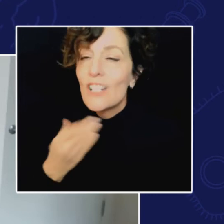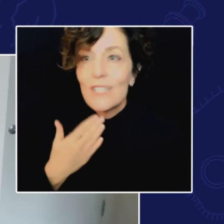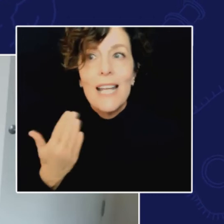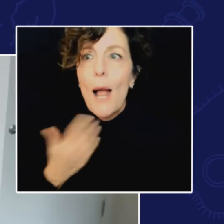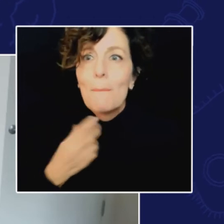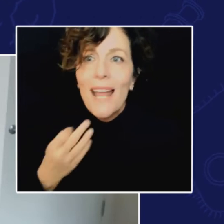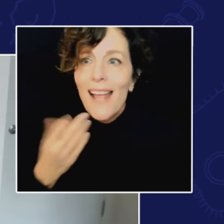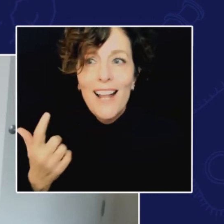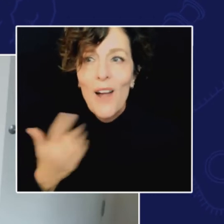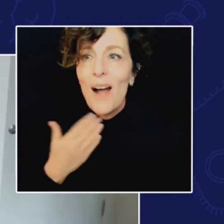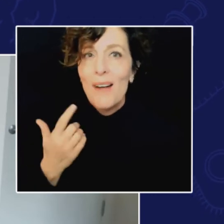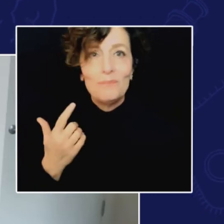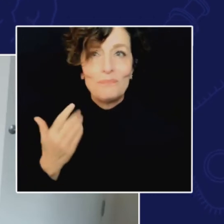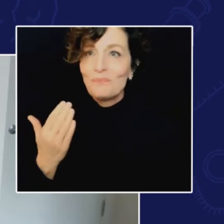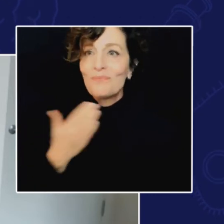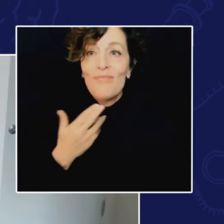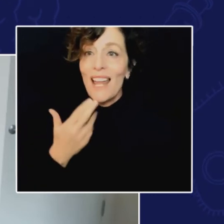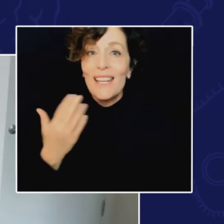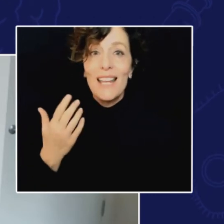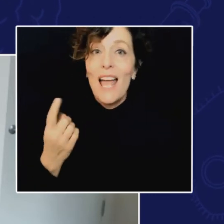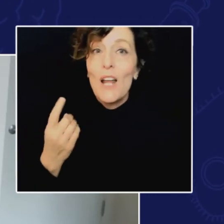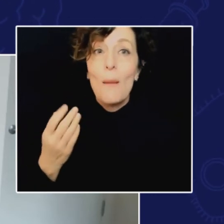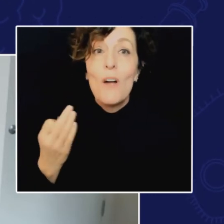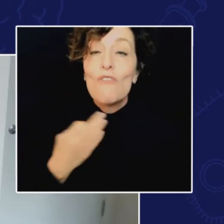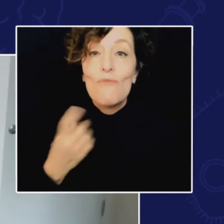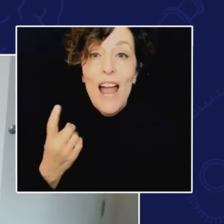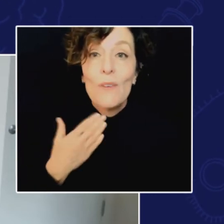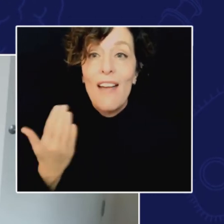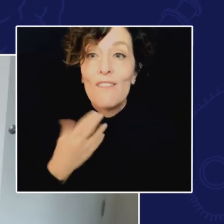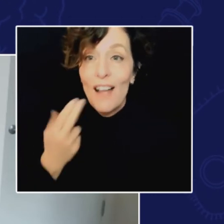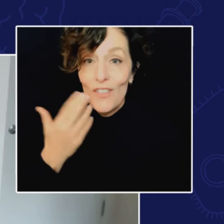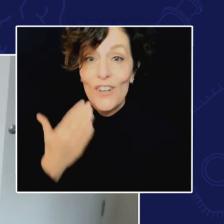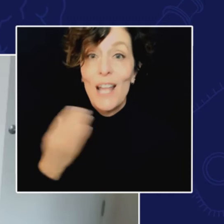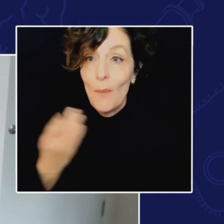I'm like, "Hello?" I -- I get up and I round at 5:30 in the morning on patients.